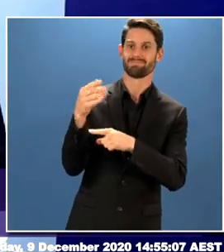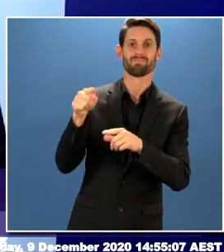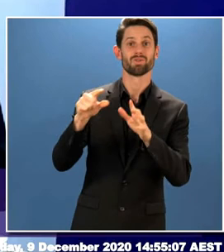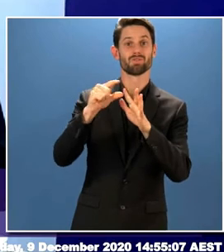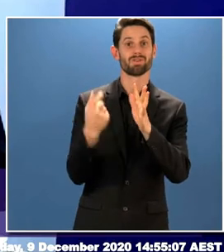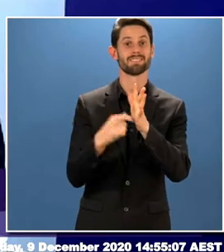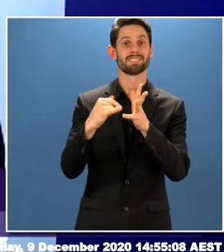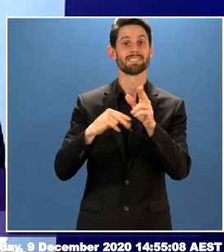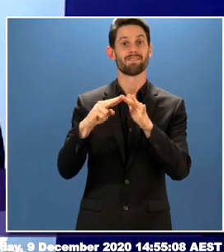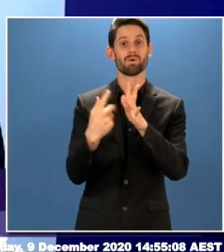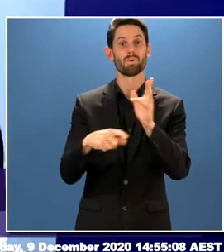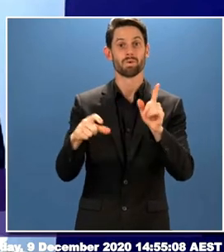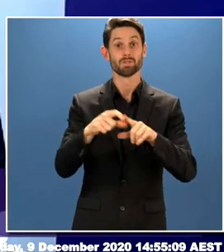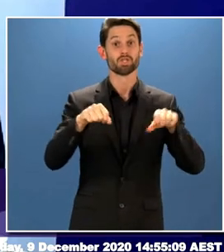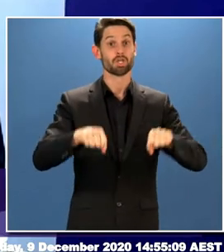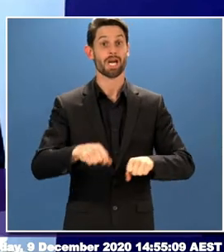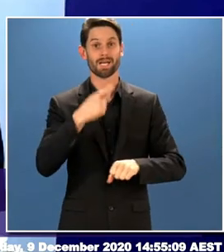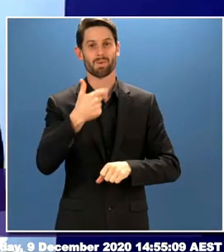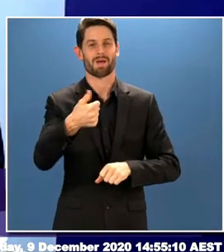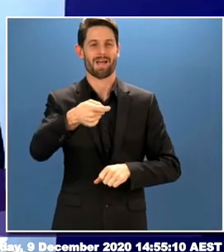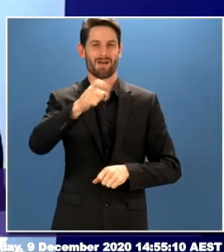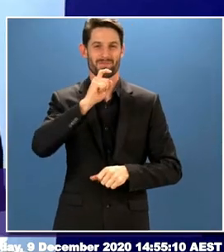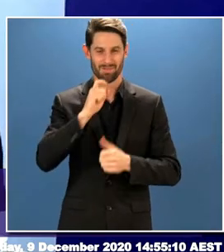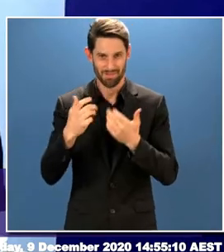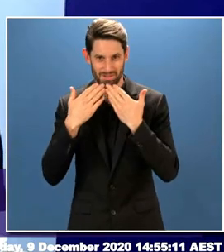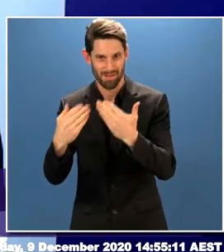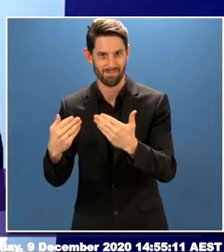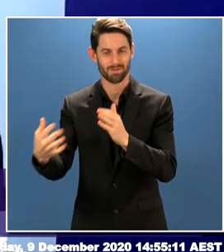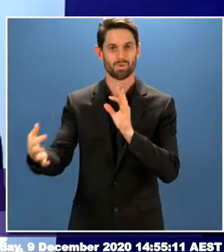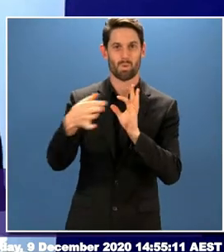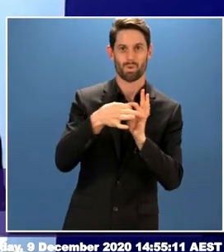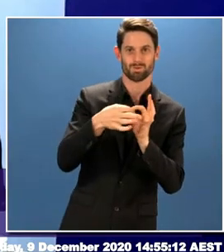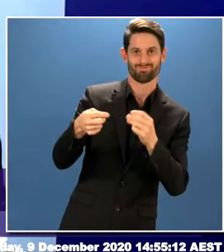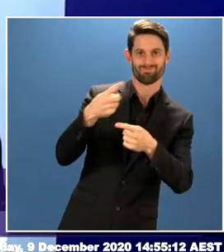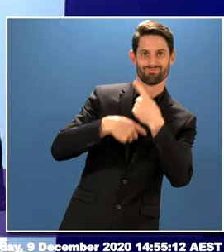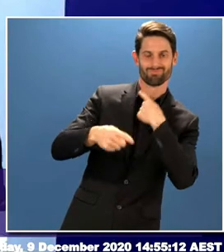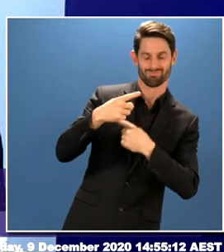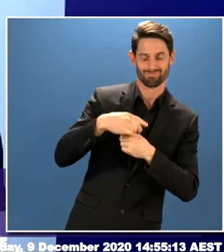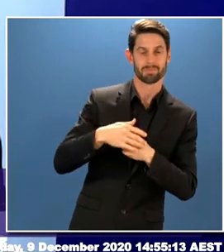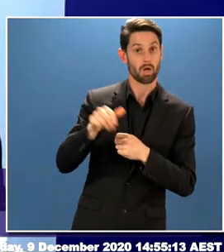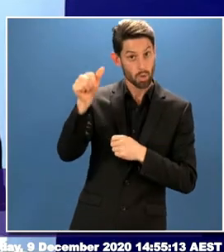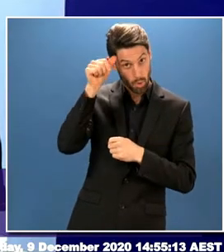Thank you very much for coming to give evidence to the Royal Commission. I know that you are in Tasmania.